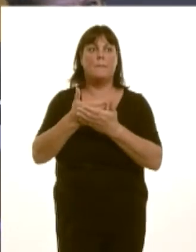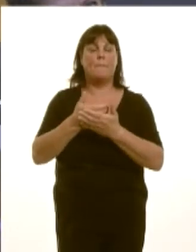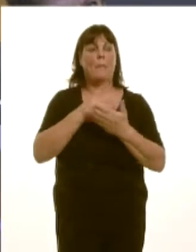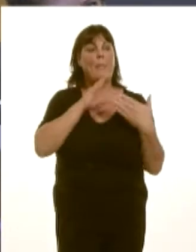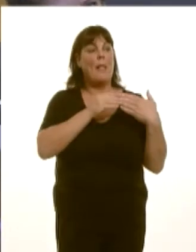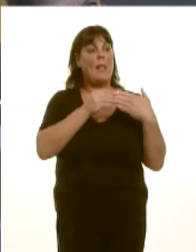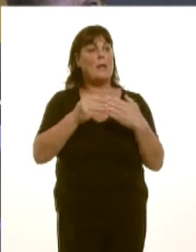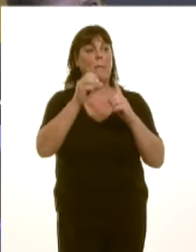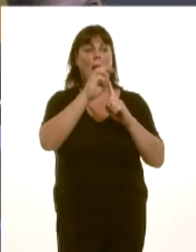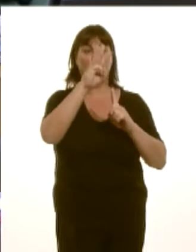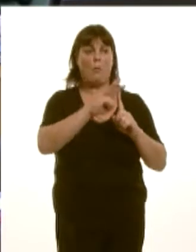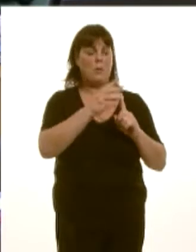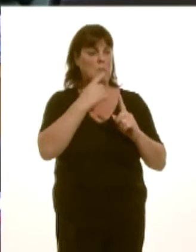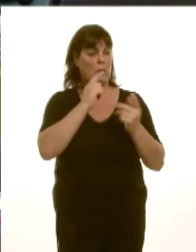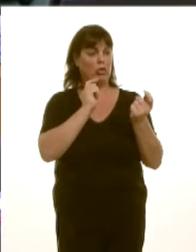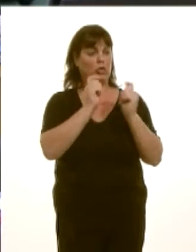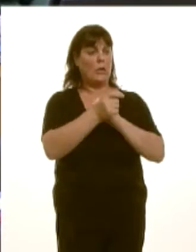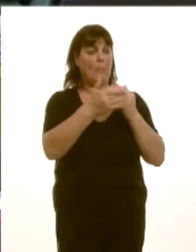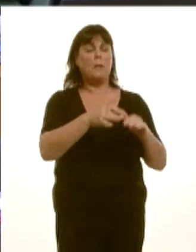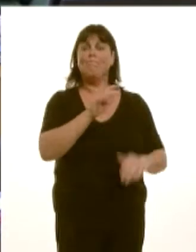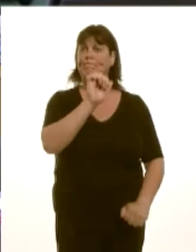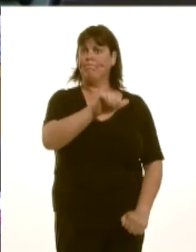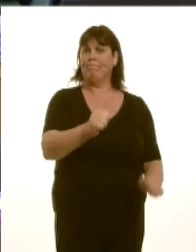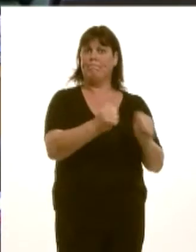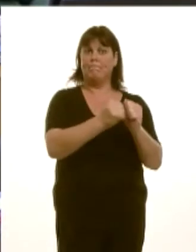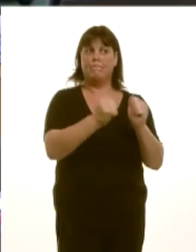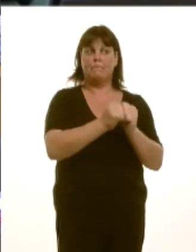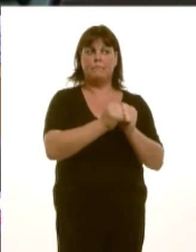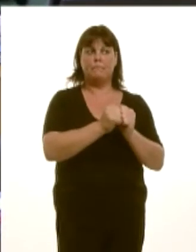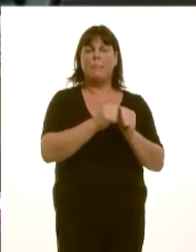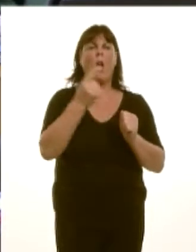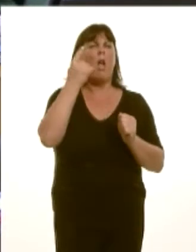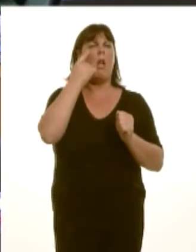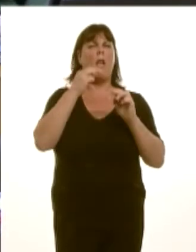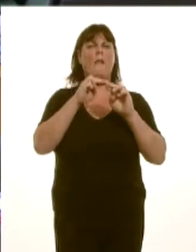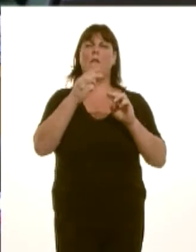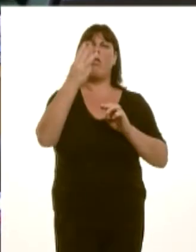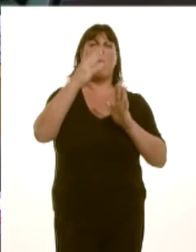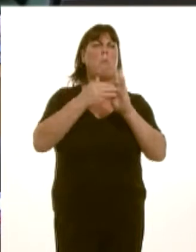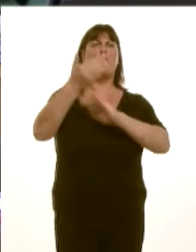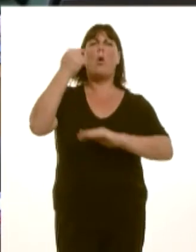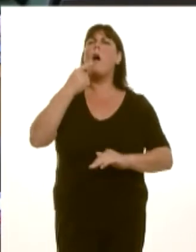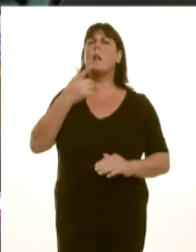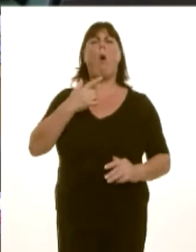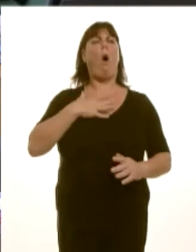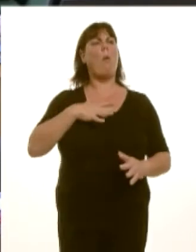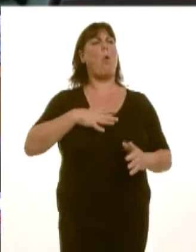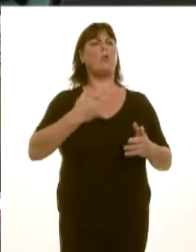I have to say to Members that, I suspect, if I had said three months ago that I was in favour of home rule, I would have received a great deal of criticism from elsewhere,